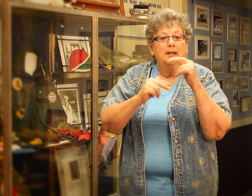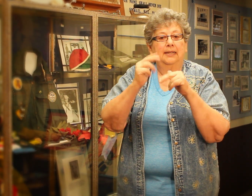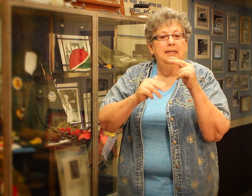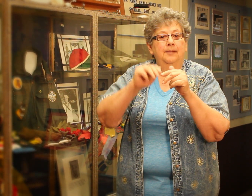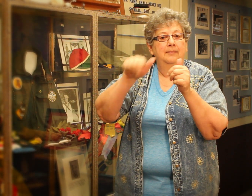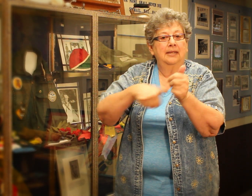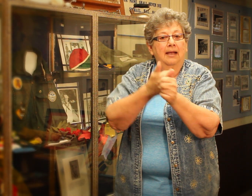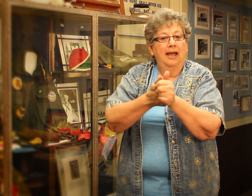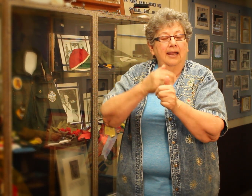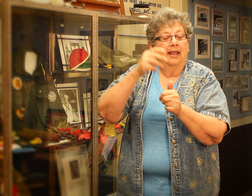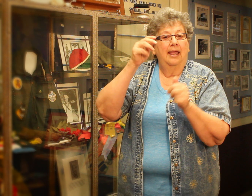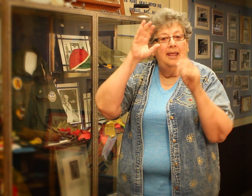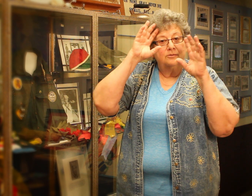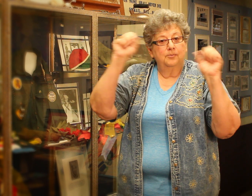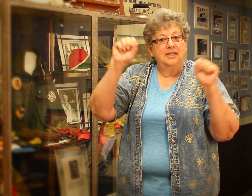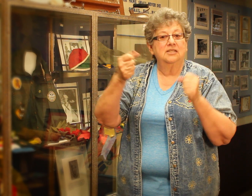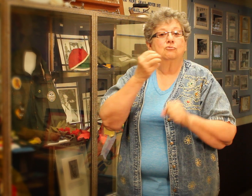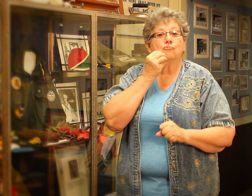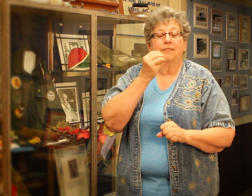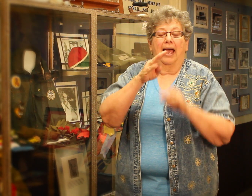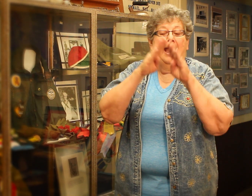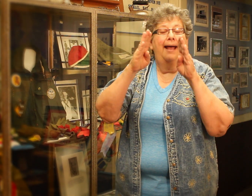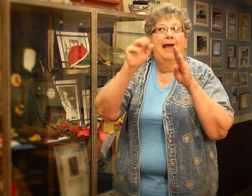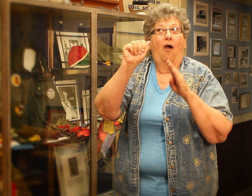In a building behind the Supintendent's office.